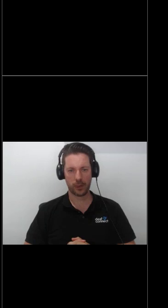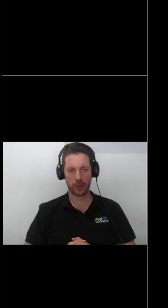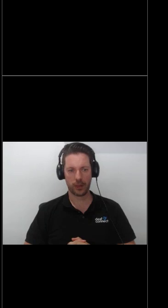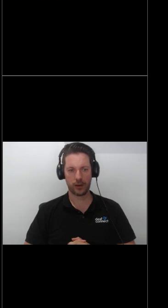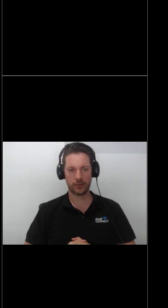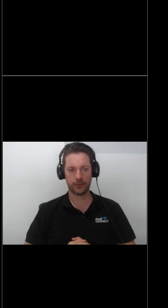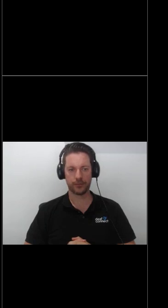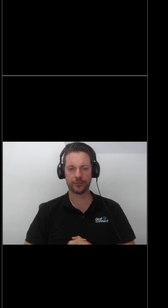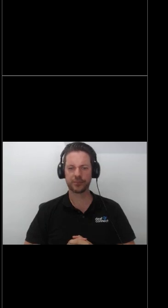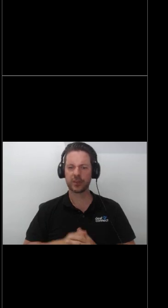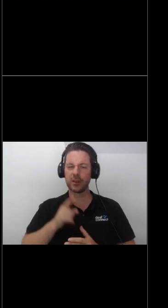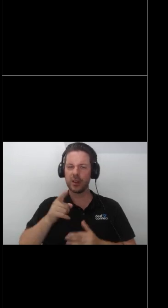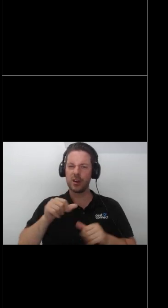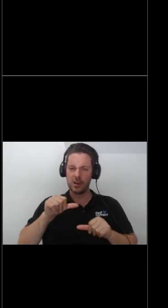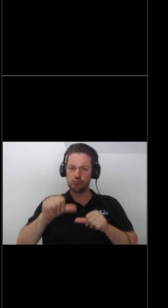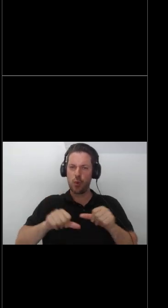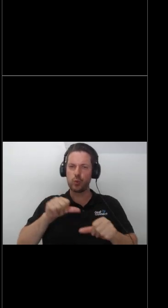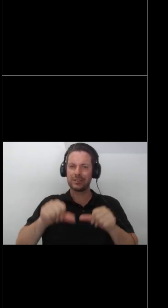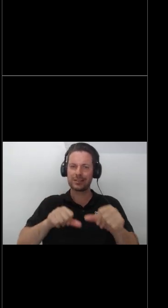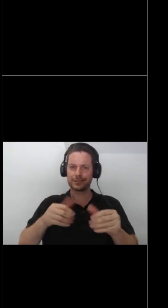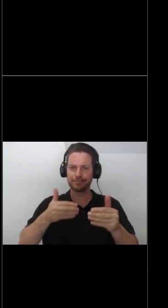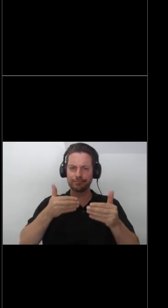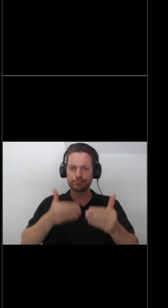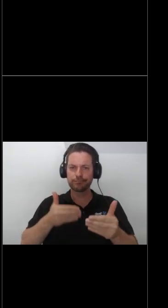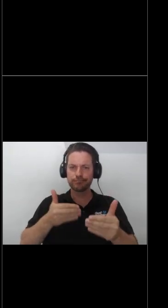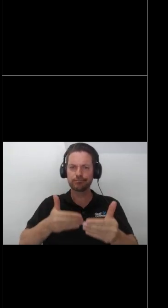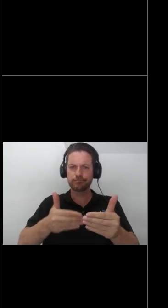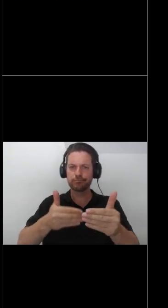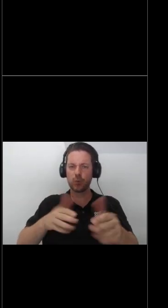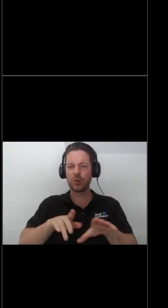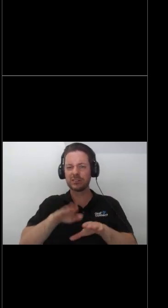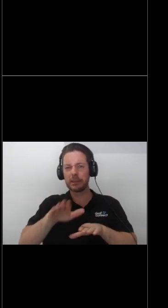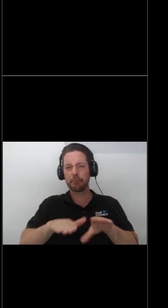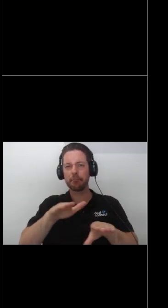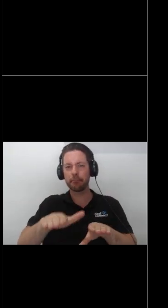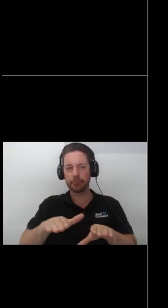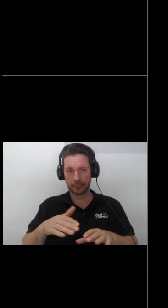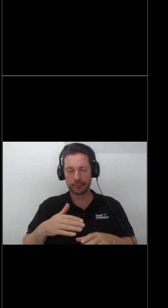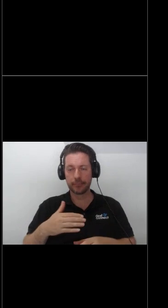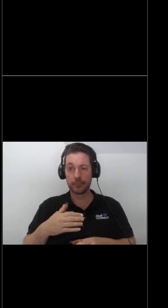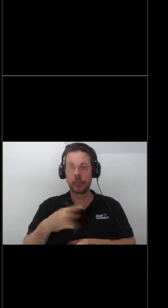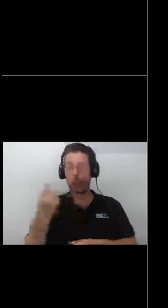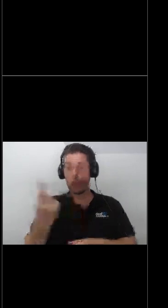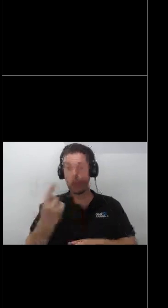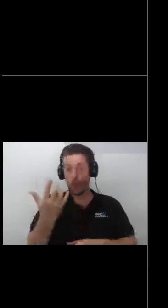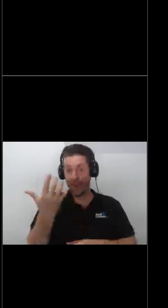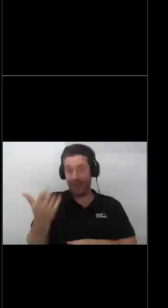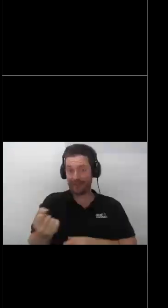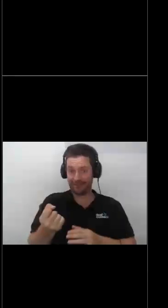referrals, I like to want everybody who is having a matter referred to the mental health court